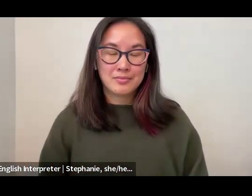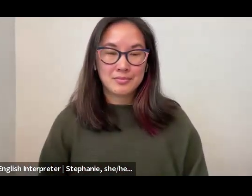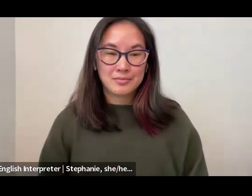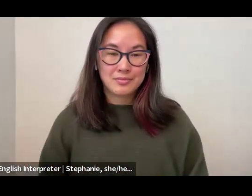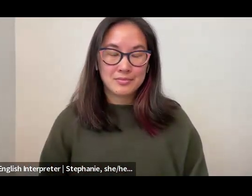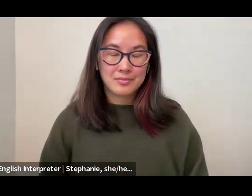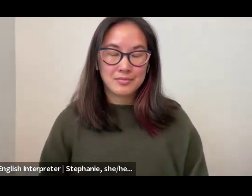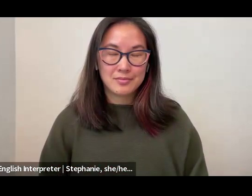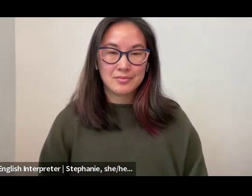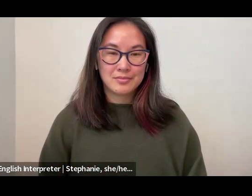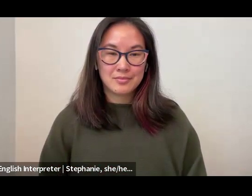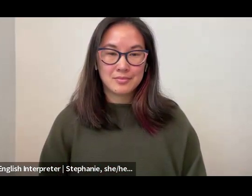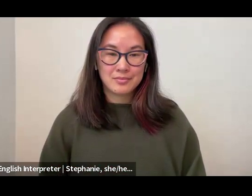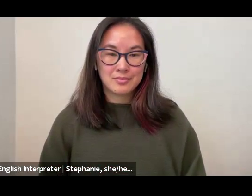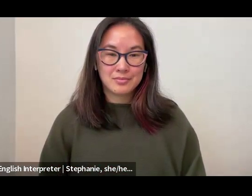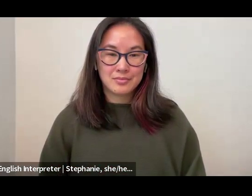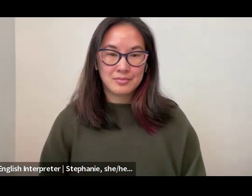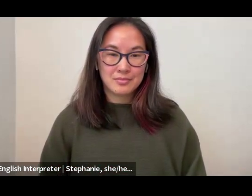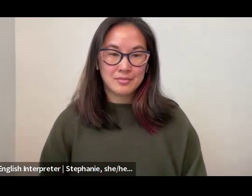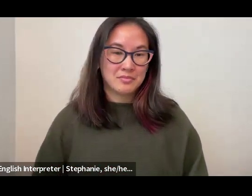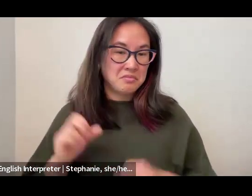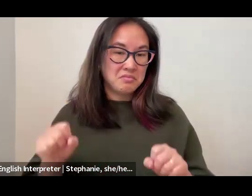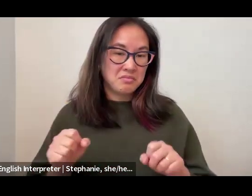You can also cross a leg if it feels good. Up to you.